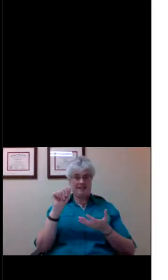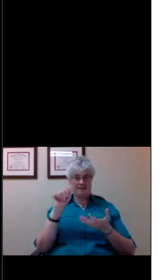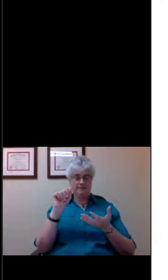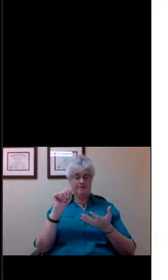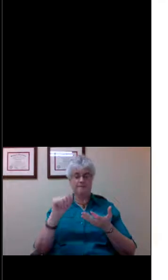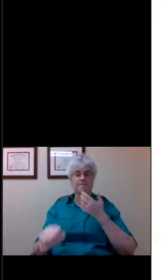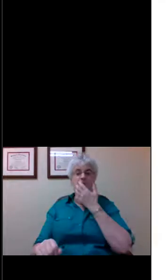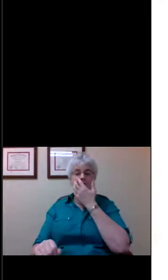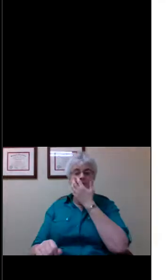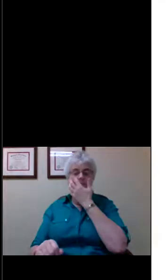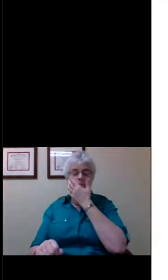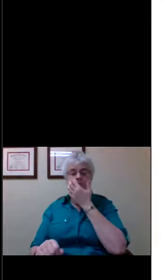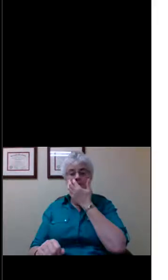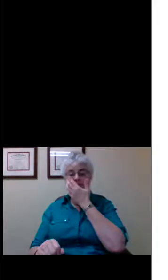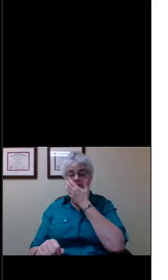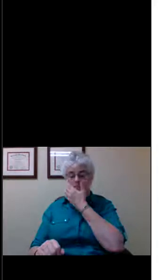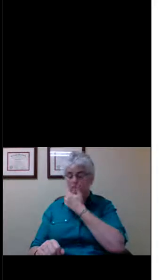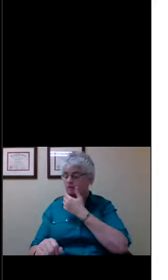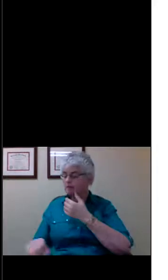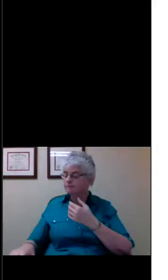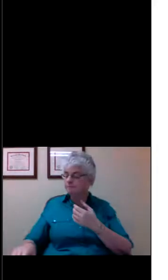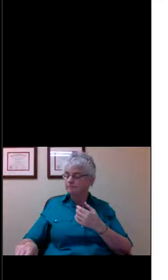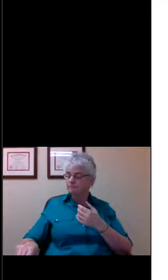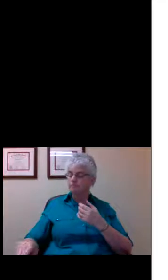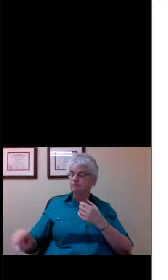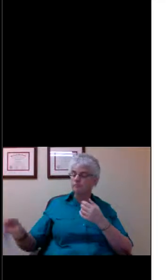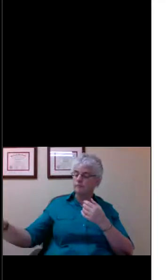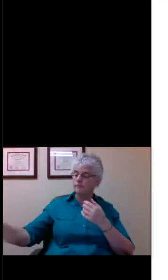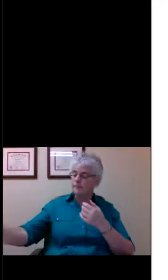we're able to gather all of this data.